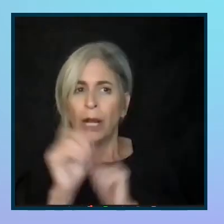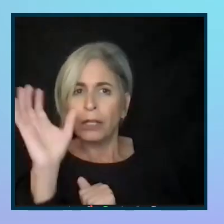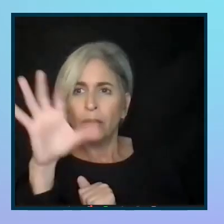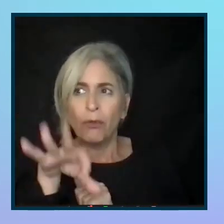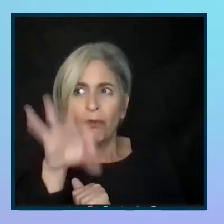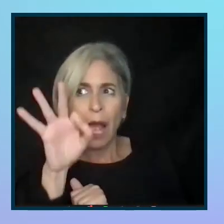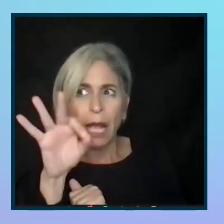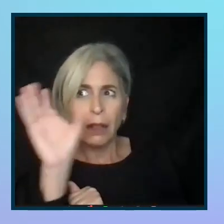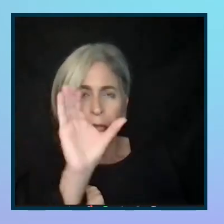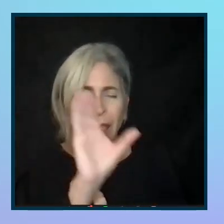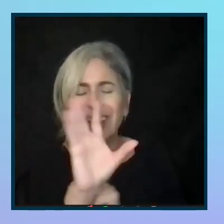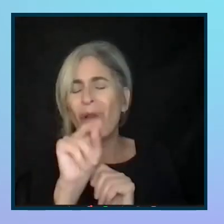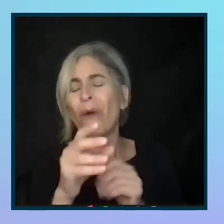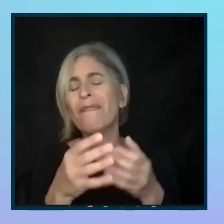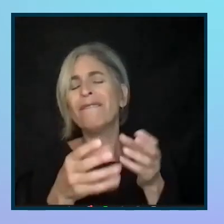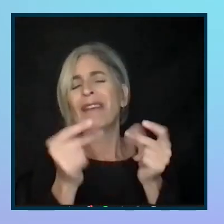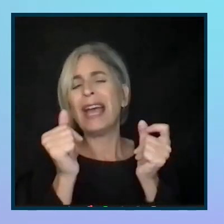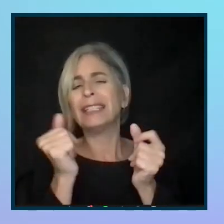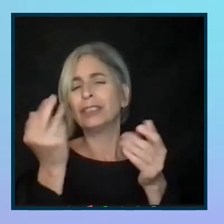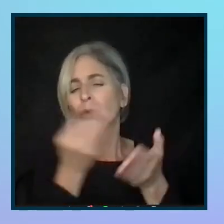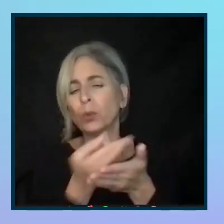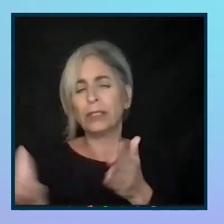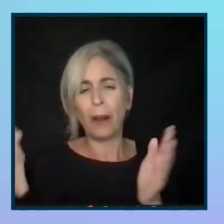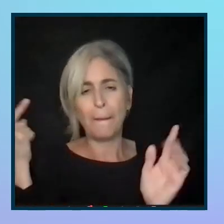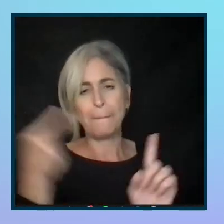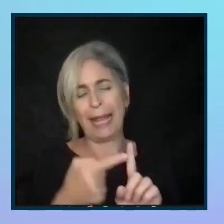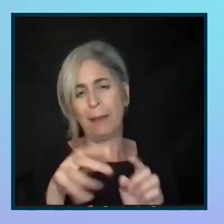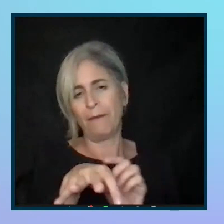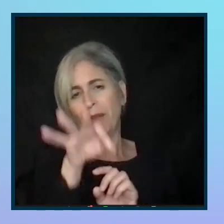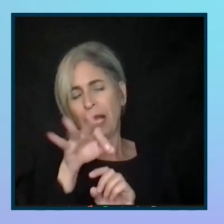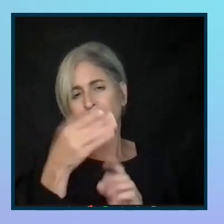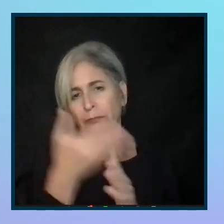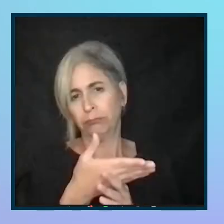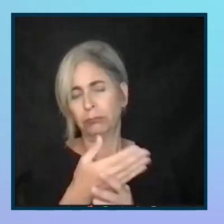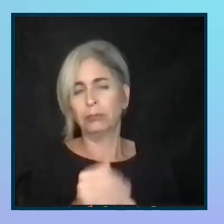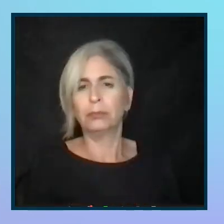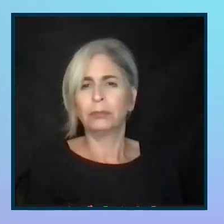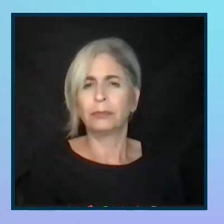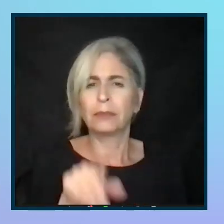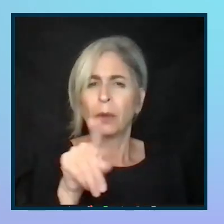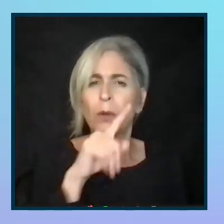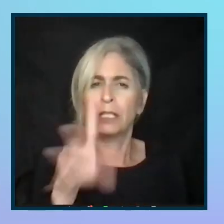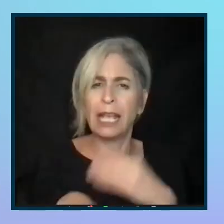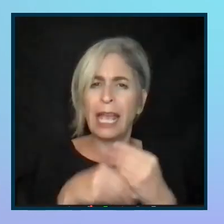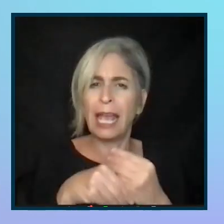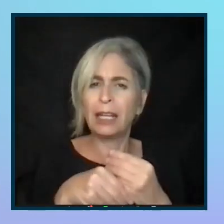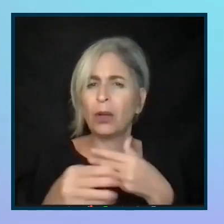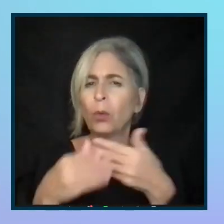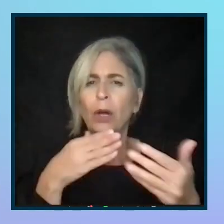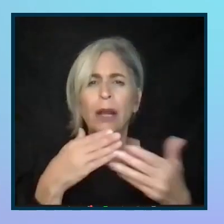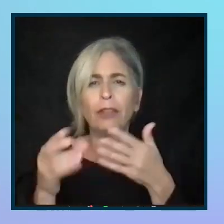they'll quickly lose interest trying to find it. [Ted] This is Ted. Can I just add real quick, wherever you put your documentation,